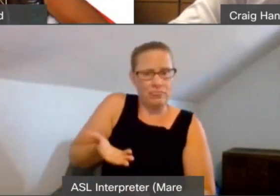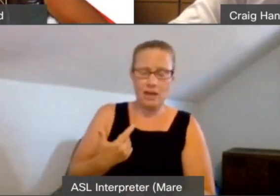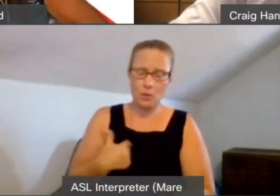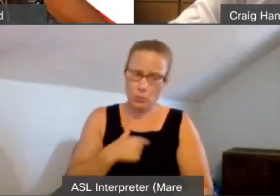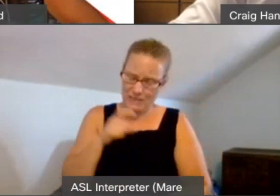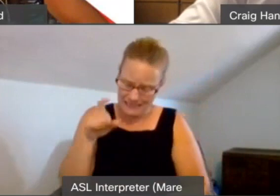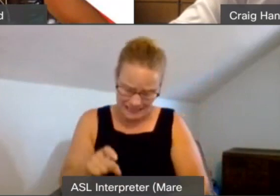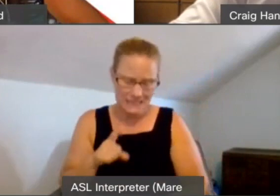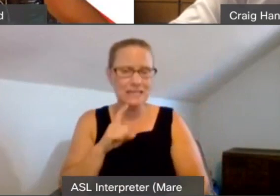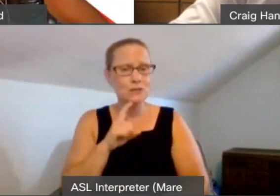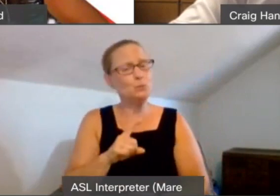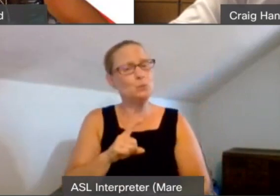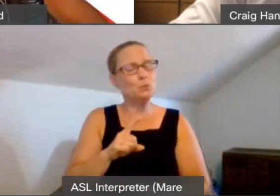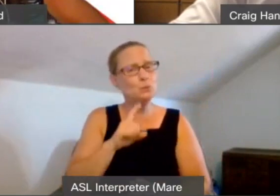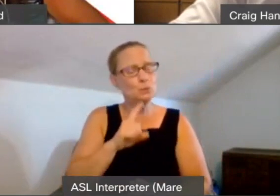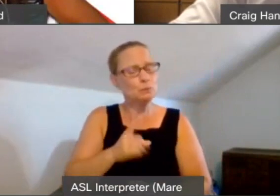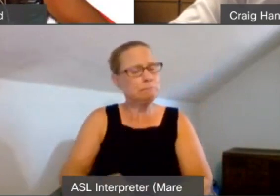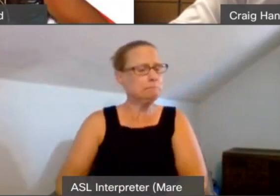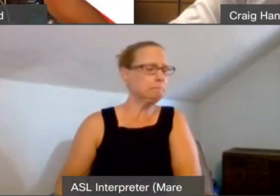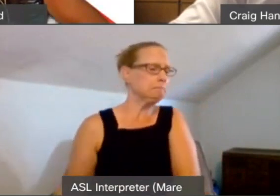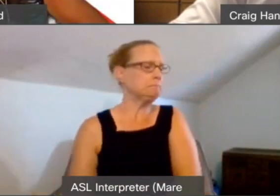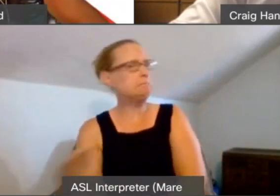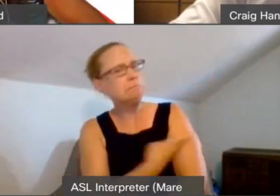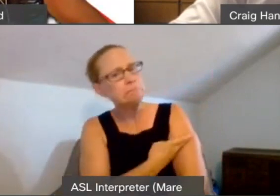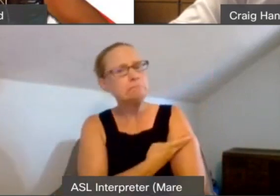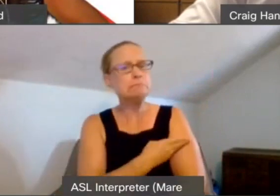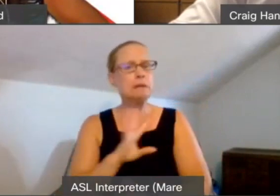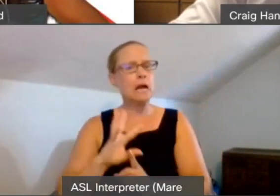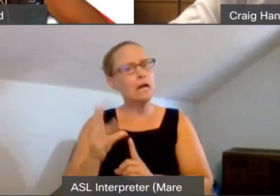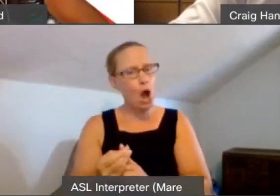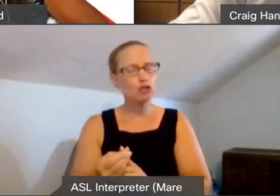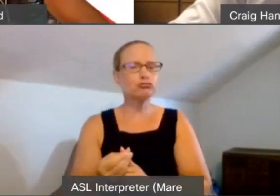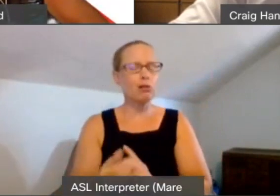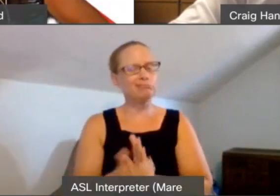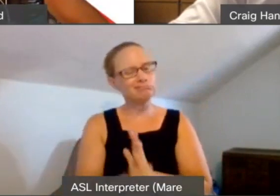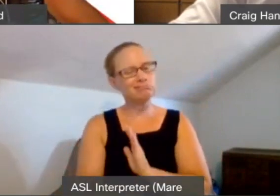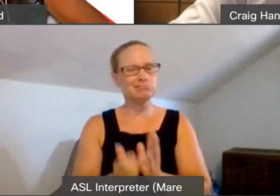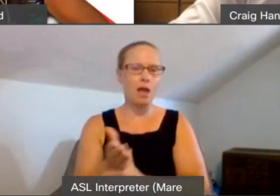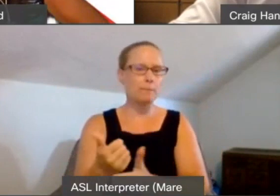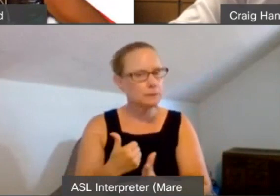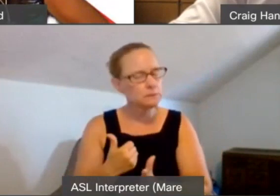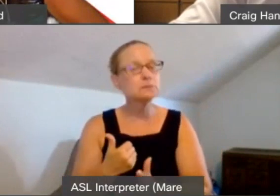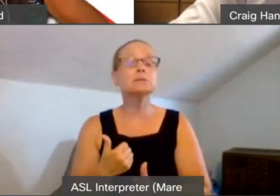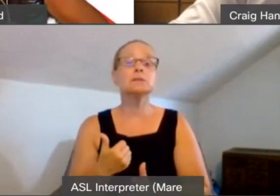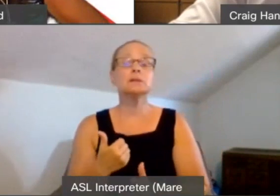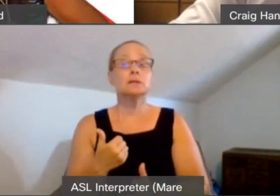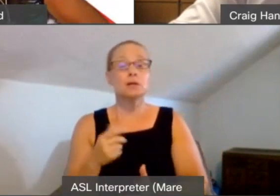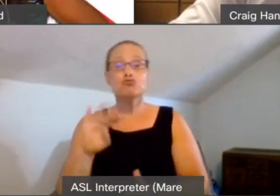to fix ourselves and I don't think we as a field and I say we as a felony drug courts but the entire criminal